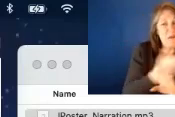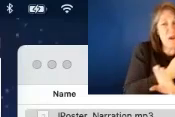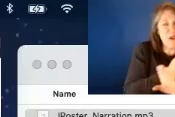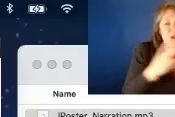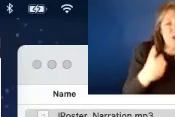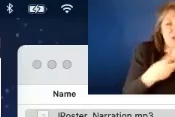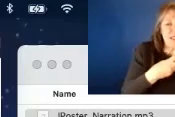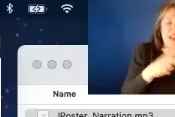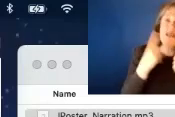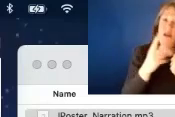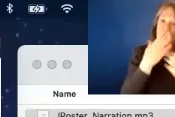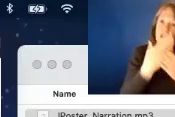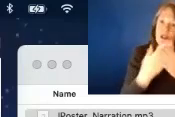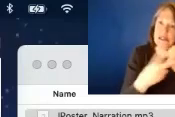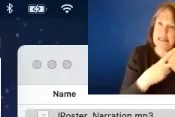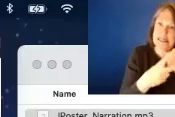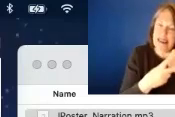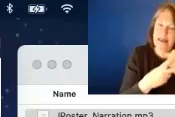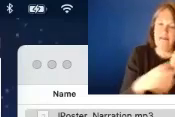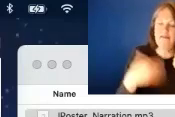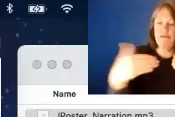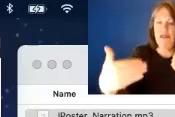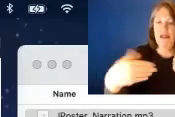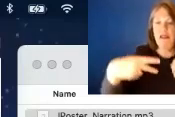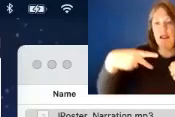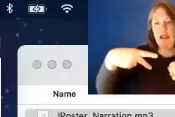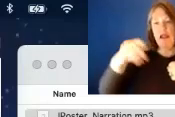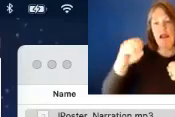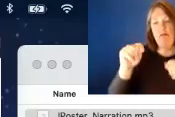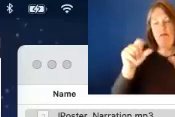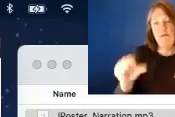to say. Post, 07:24:58 you want to post your presentation